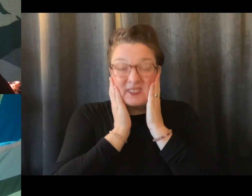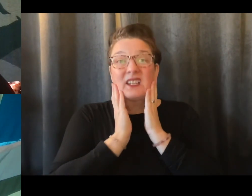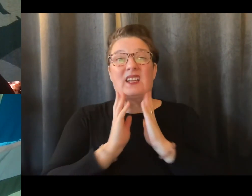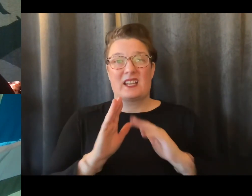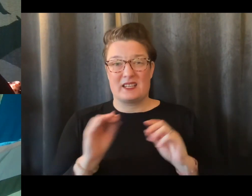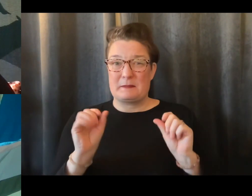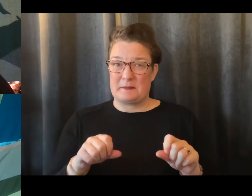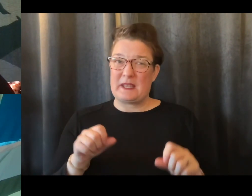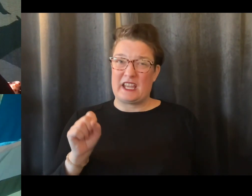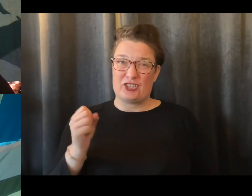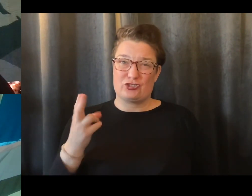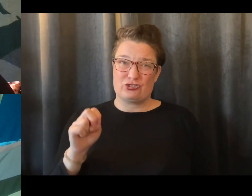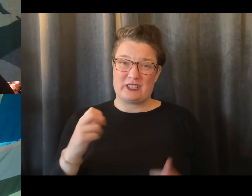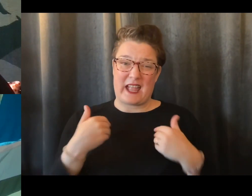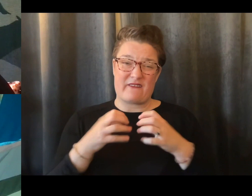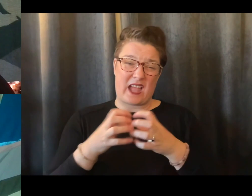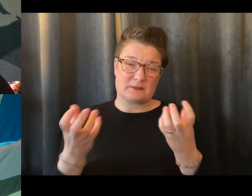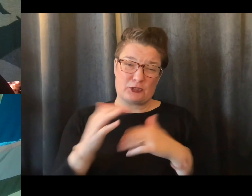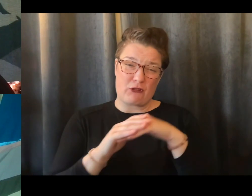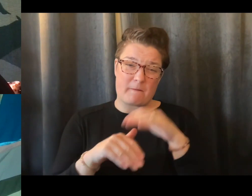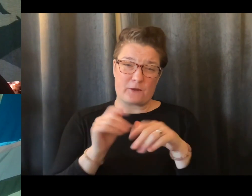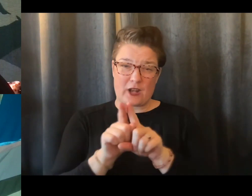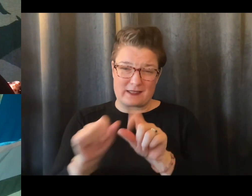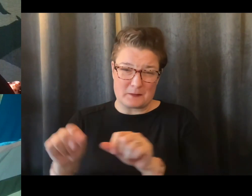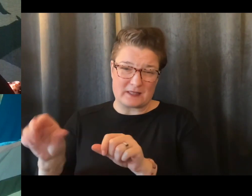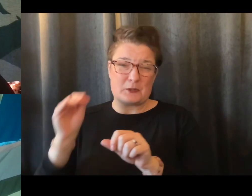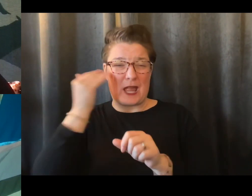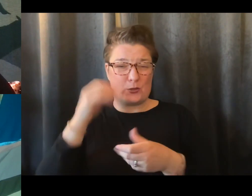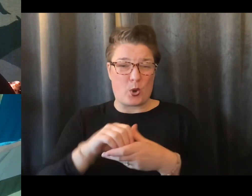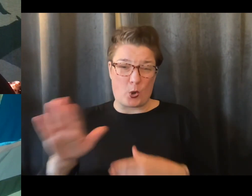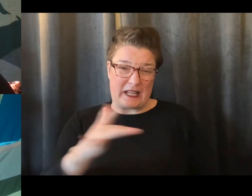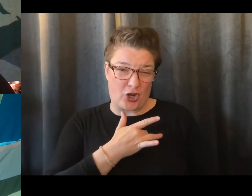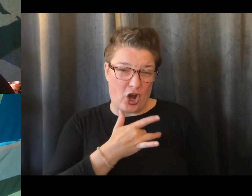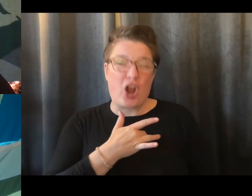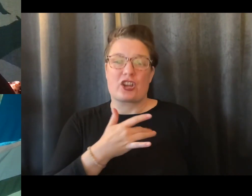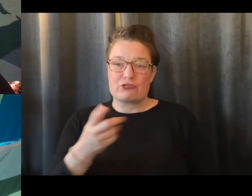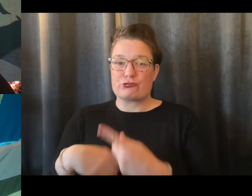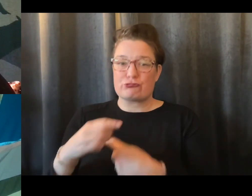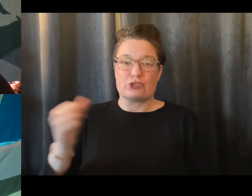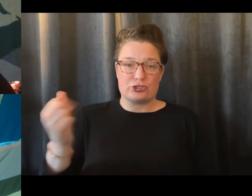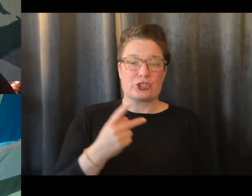her heart that she's returning and m ay this be, uh, what's the word?